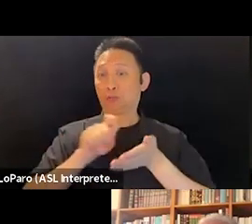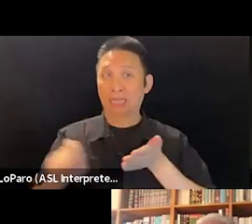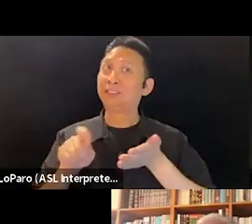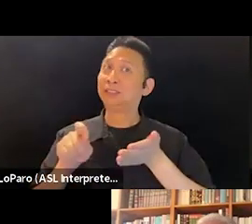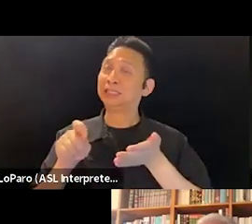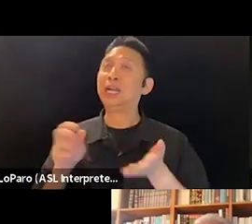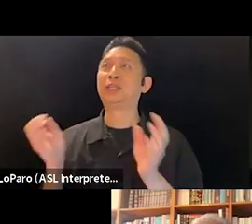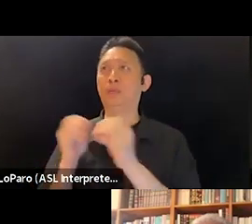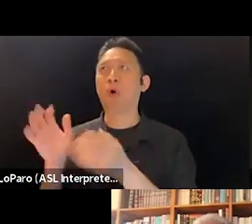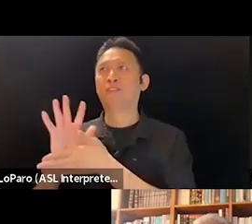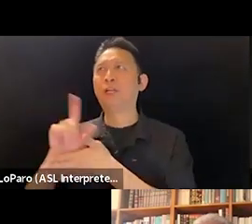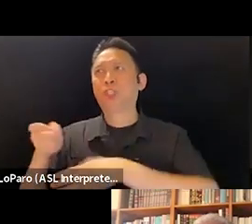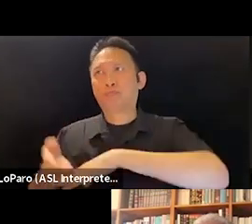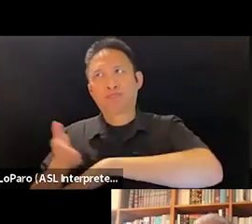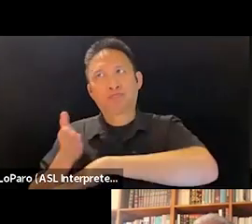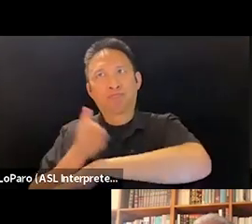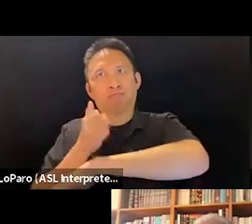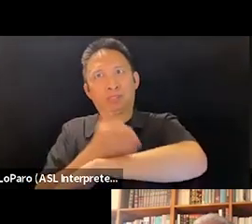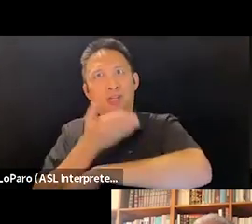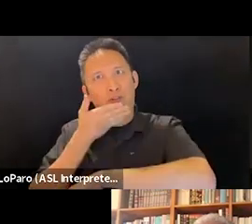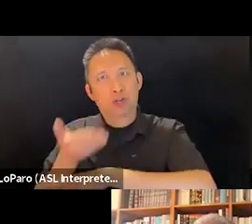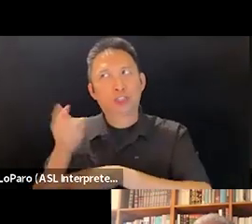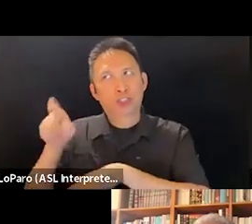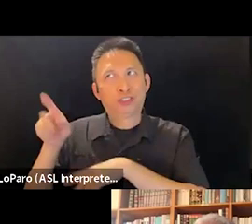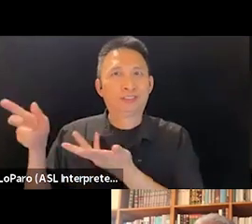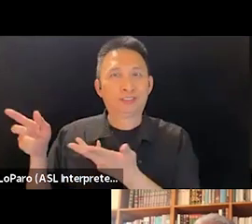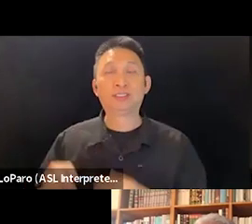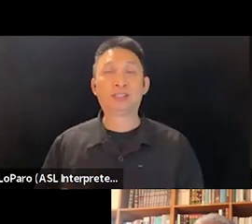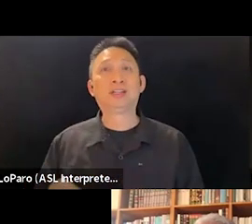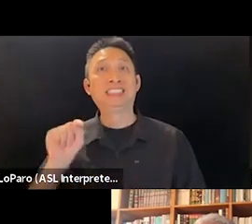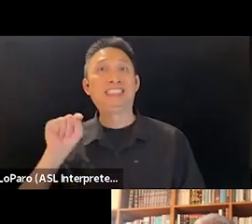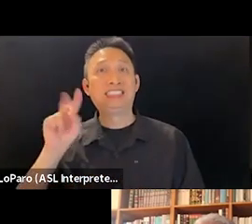So even for the channels there are expecting so many,